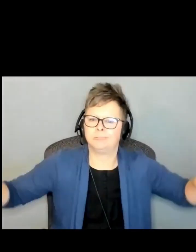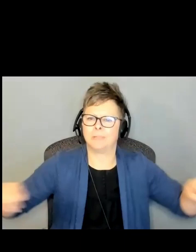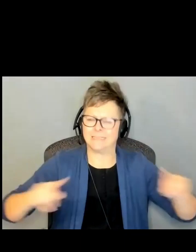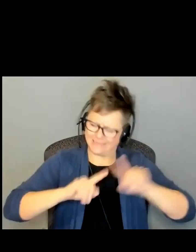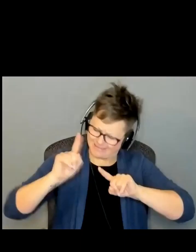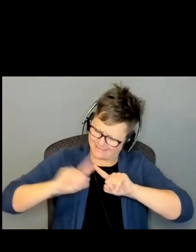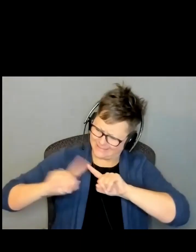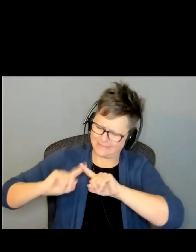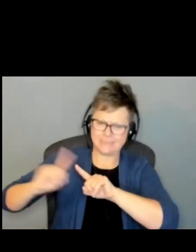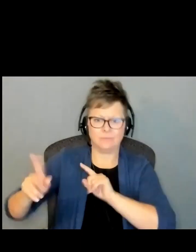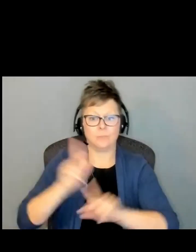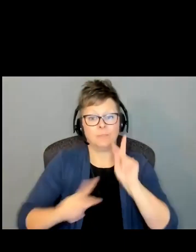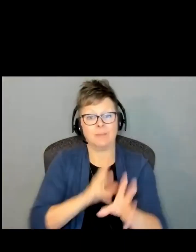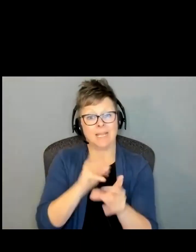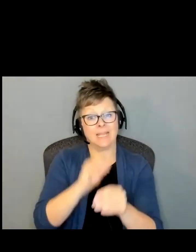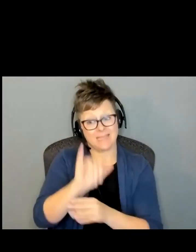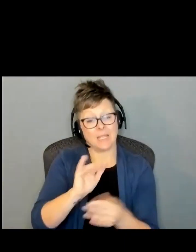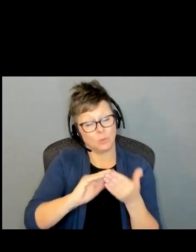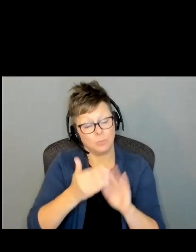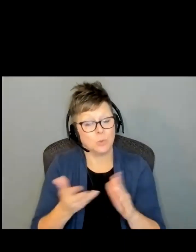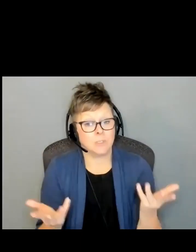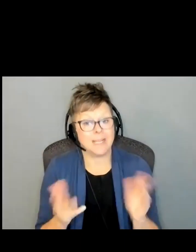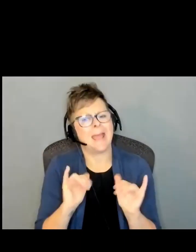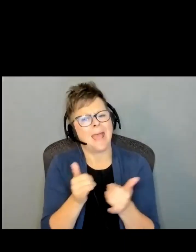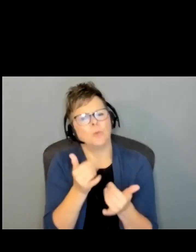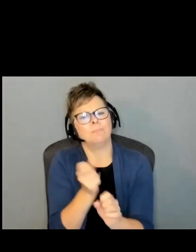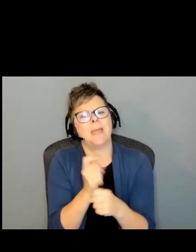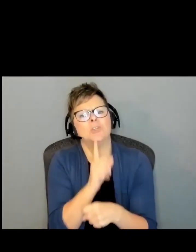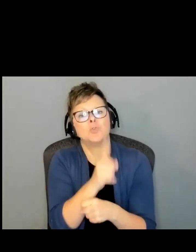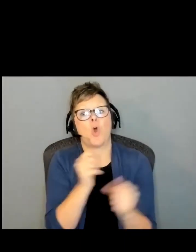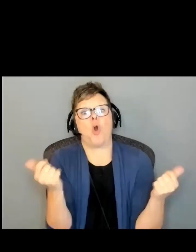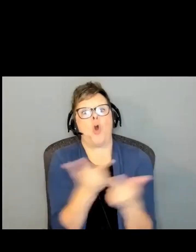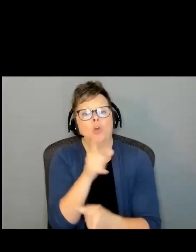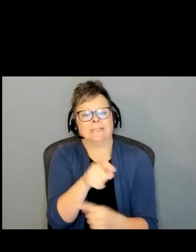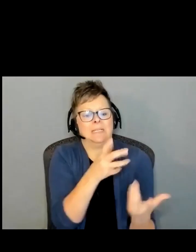within the broader community are met?